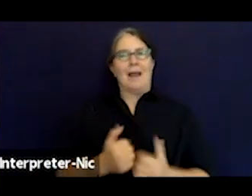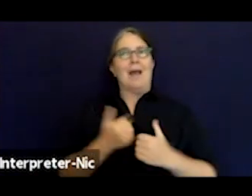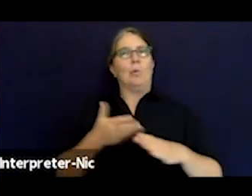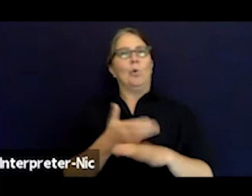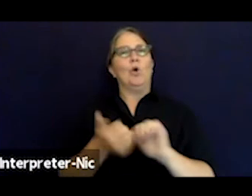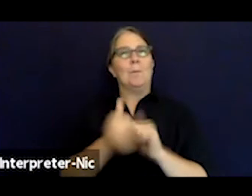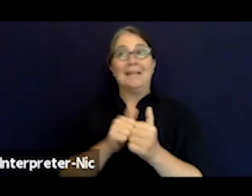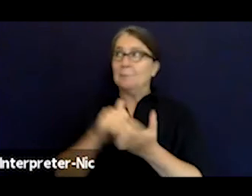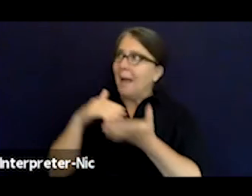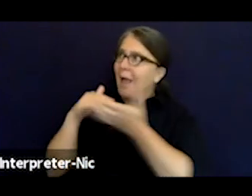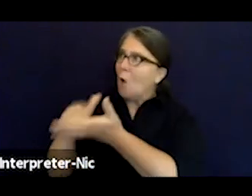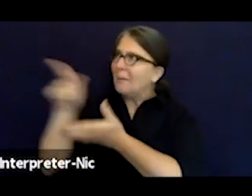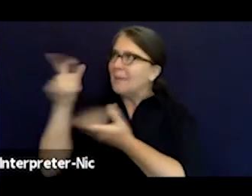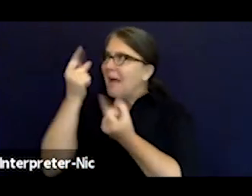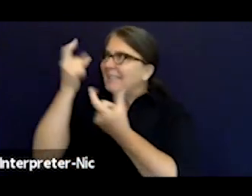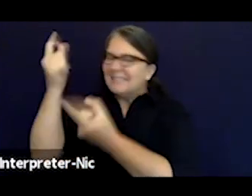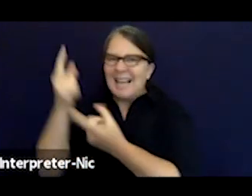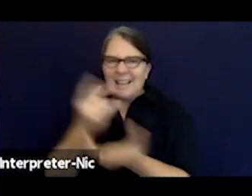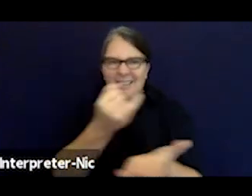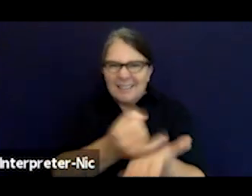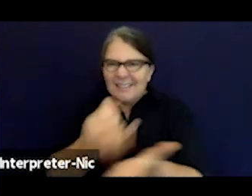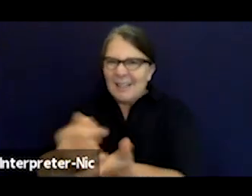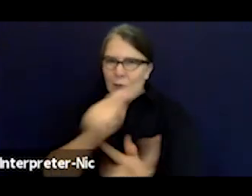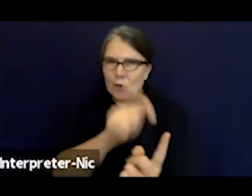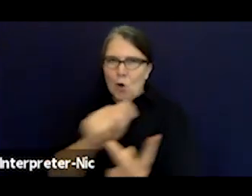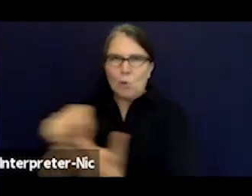Sandy says, “When writing to academics, change the wording in the email. Access